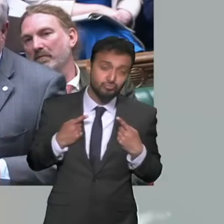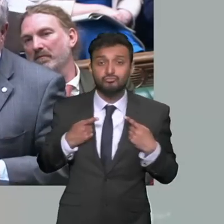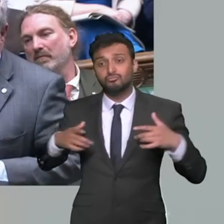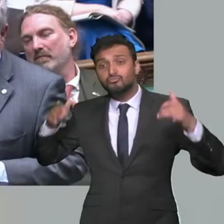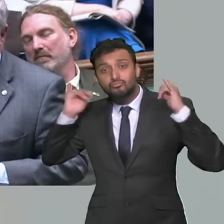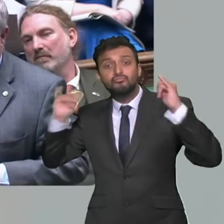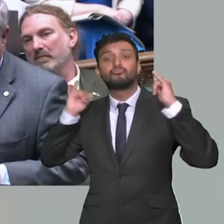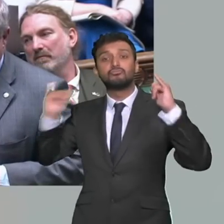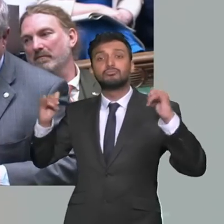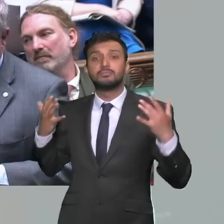person made.